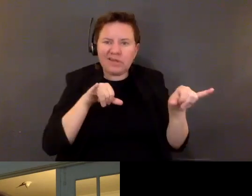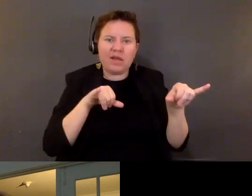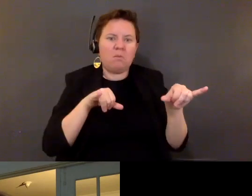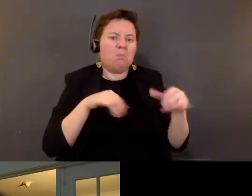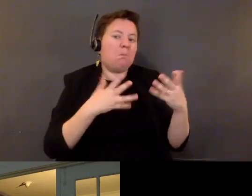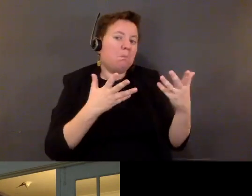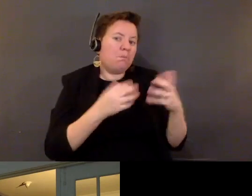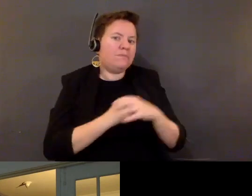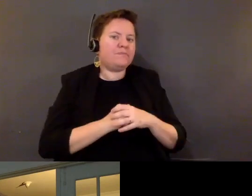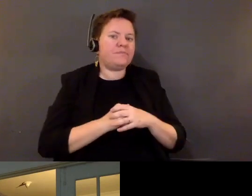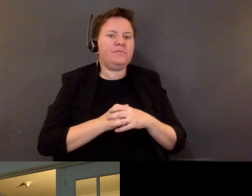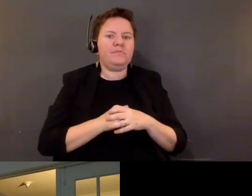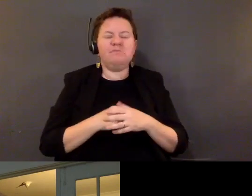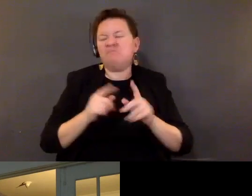um they're just different i mean